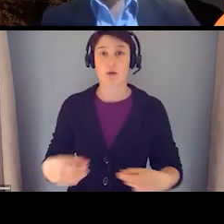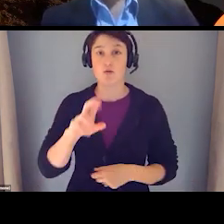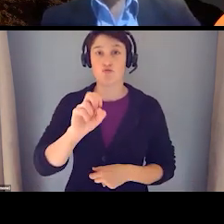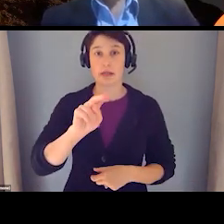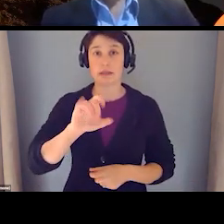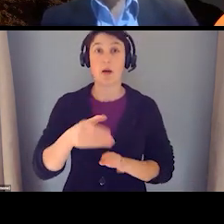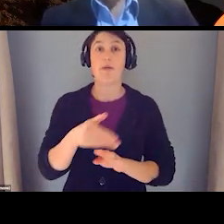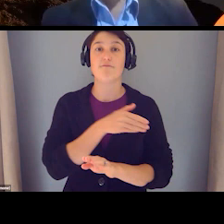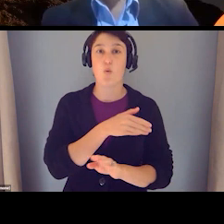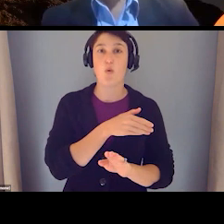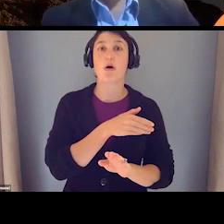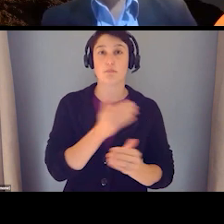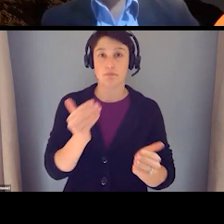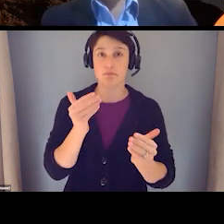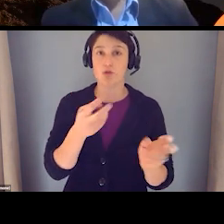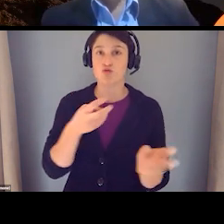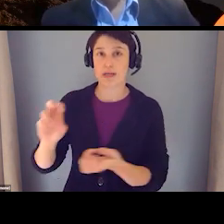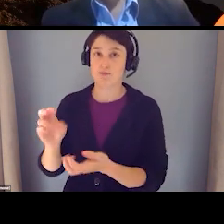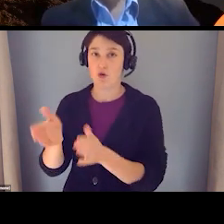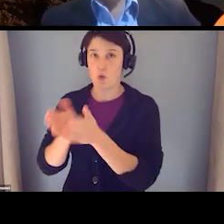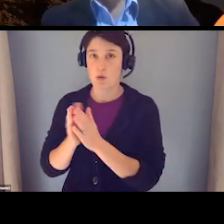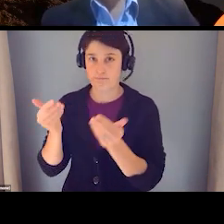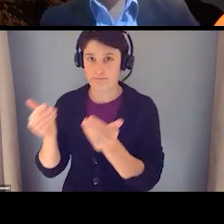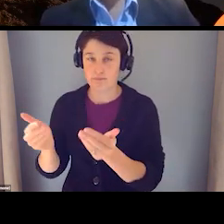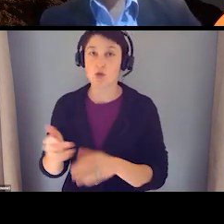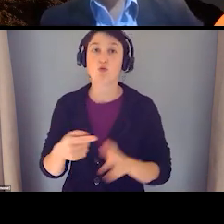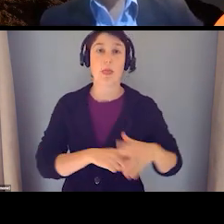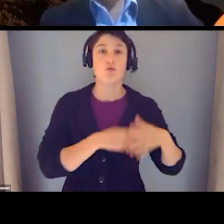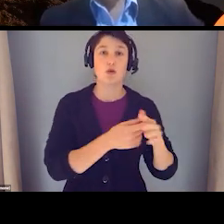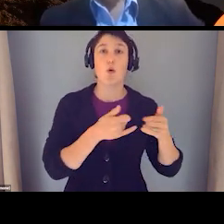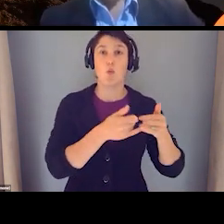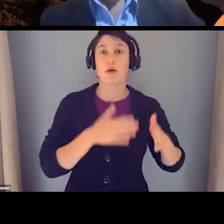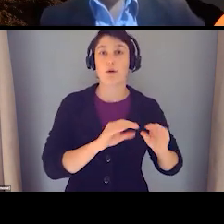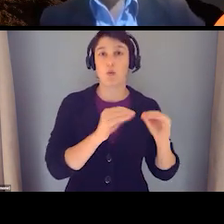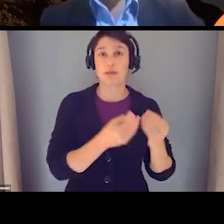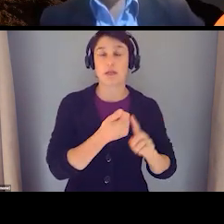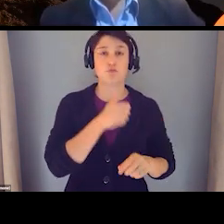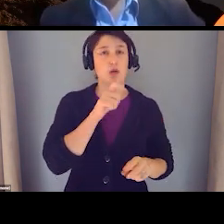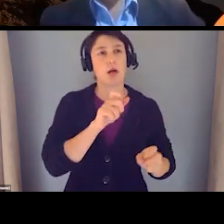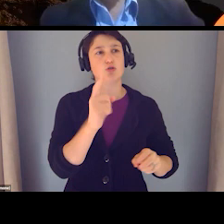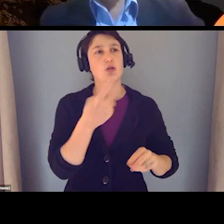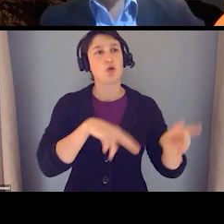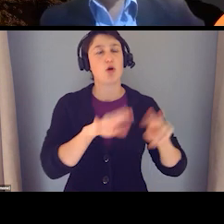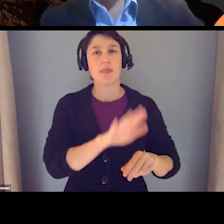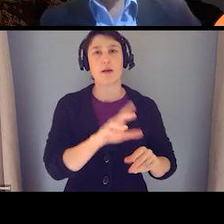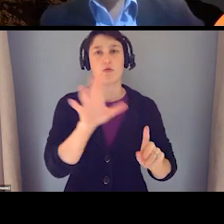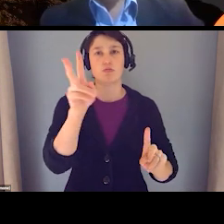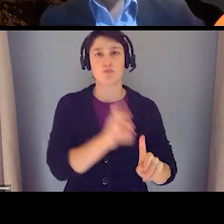So the original awardee organization should not just look at their drawdowns and the obligations to date on the award.